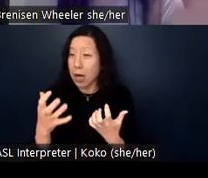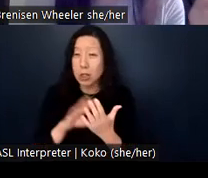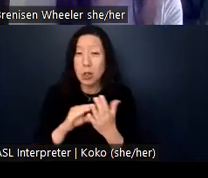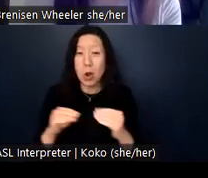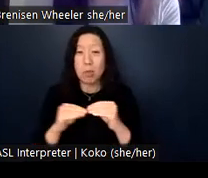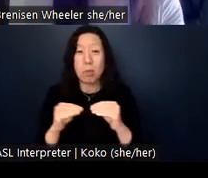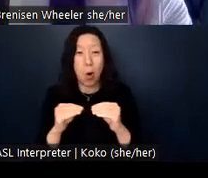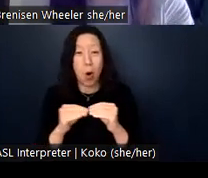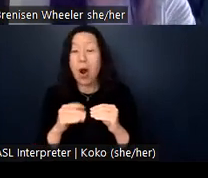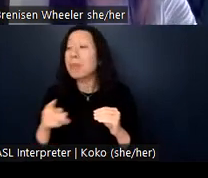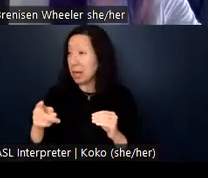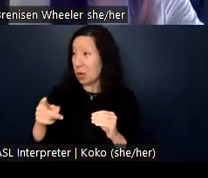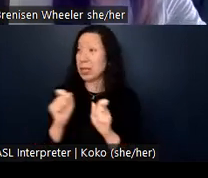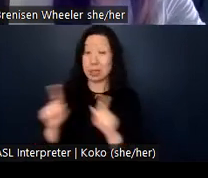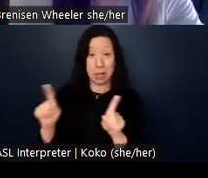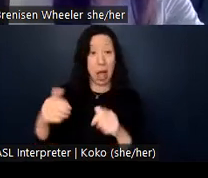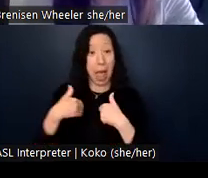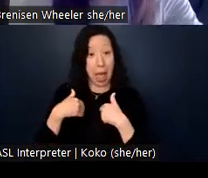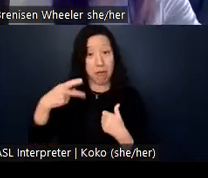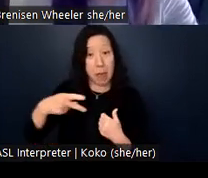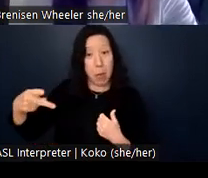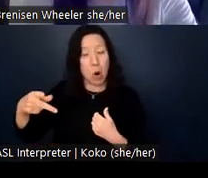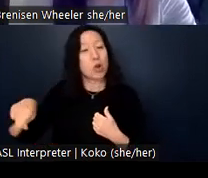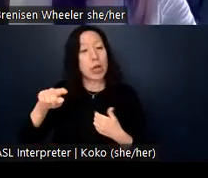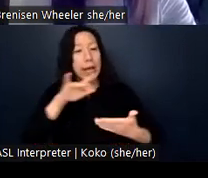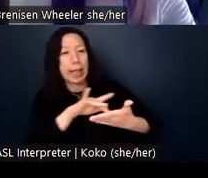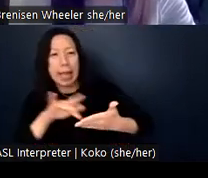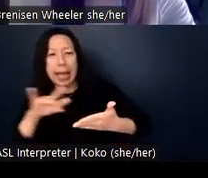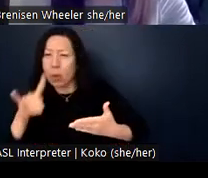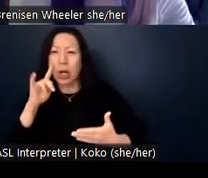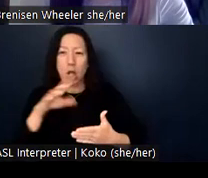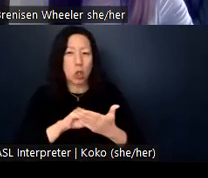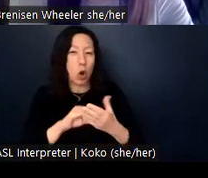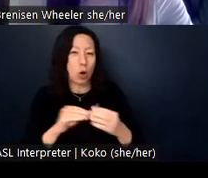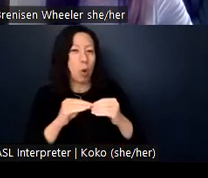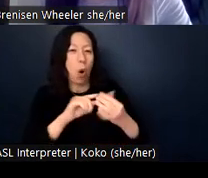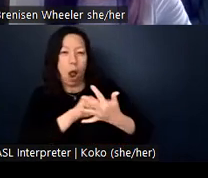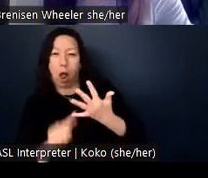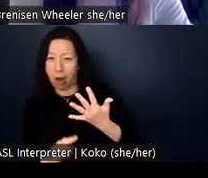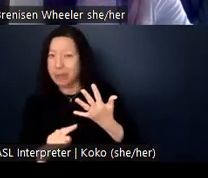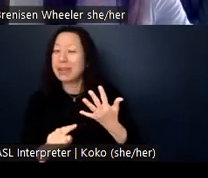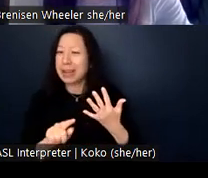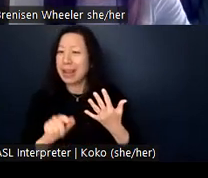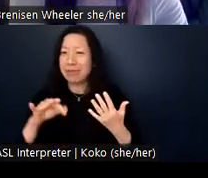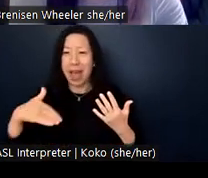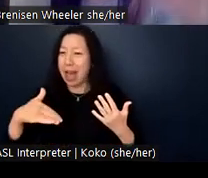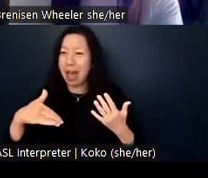on the link to learn more about these other forms. 12:54:54 If I didn't answer any questions that you had but just a reminder that all